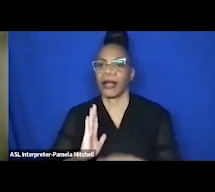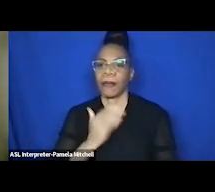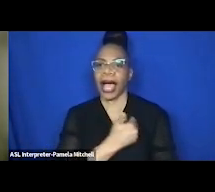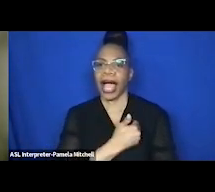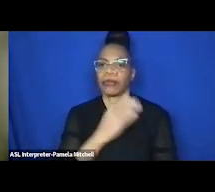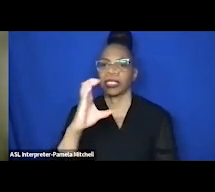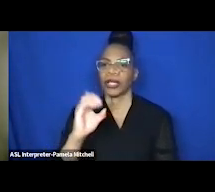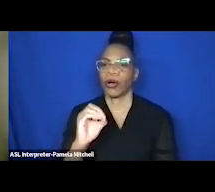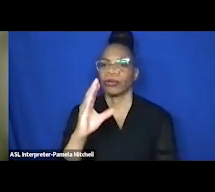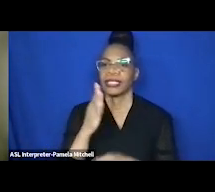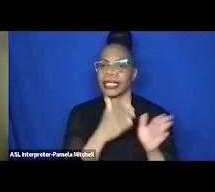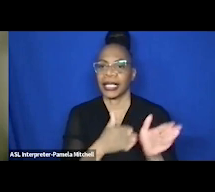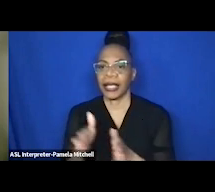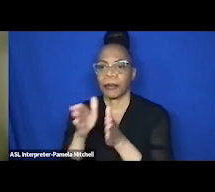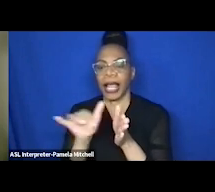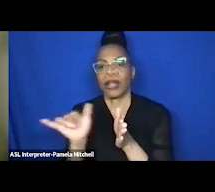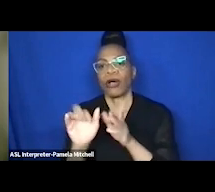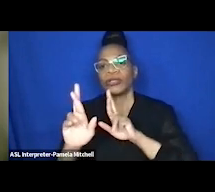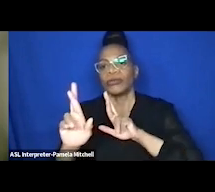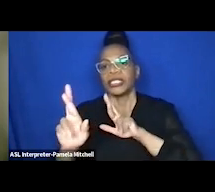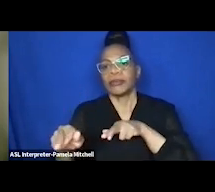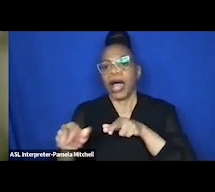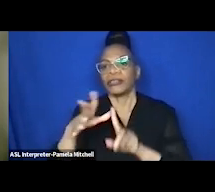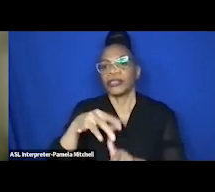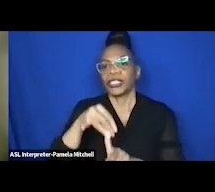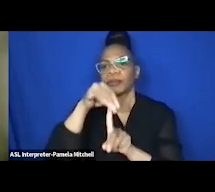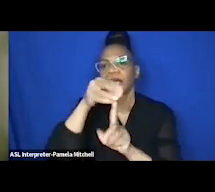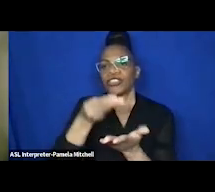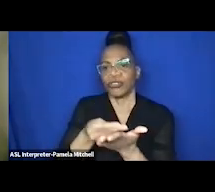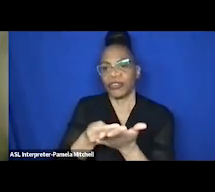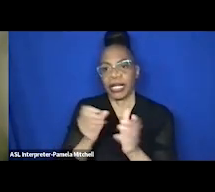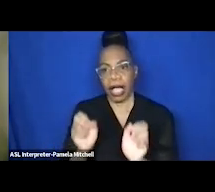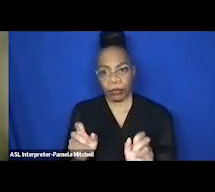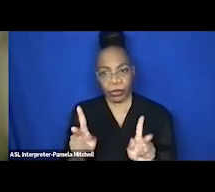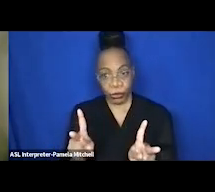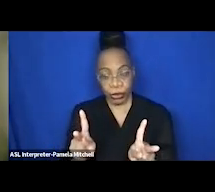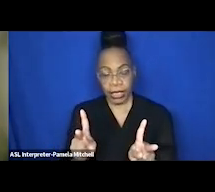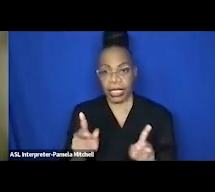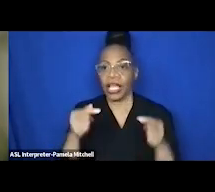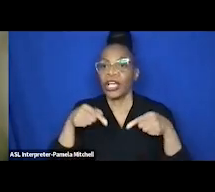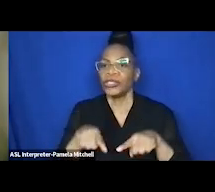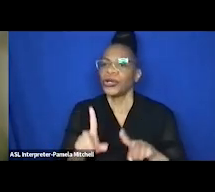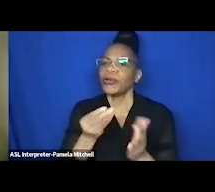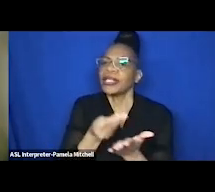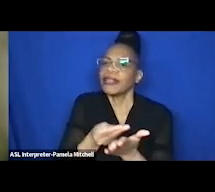in response to the special funding opportunity. So during this funding competition,